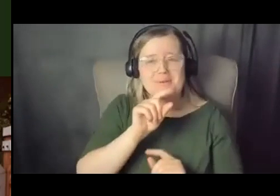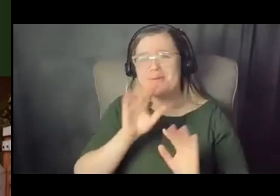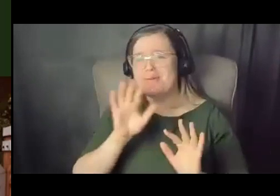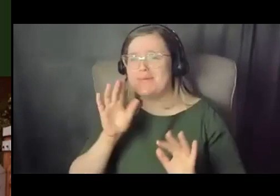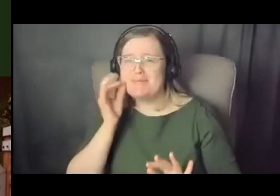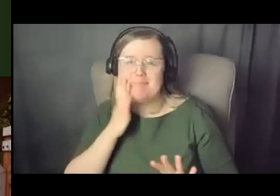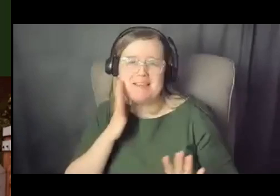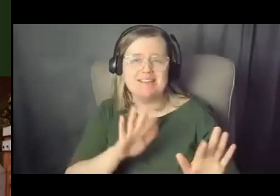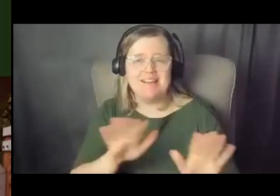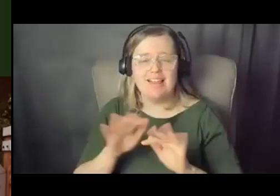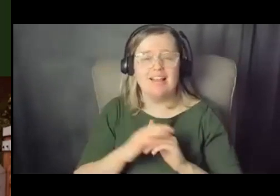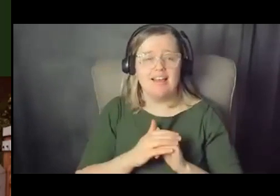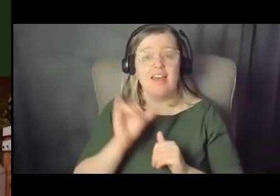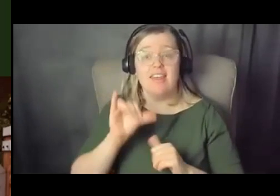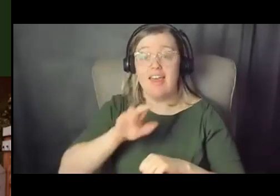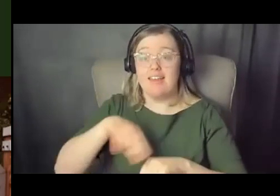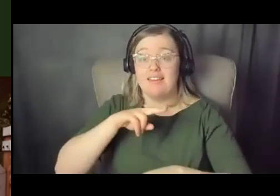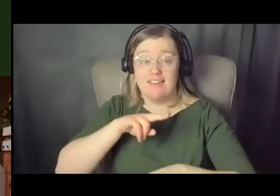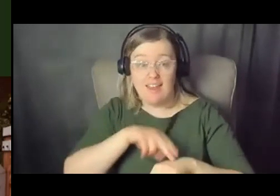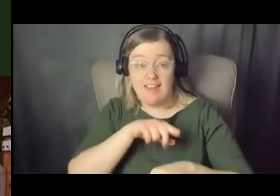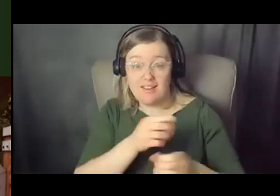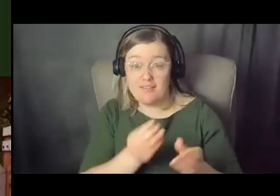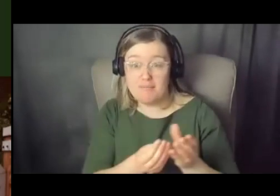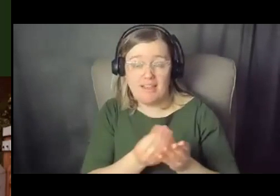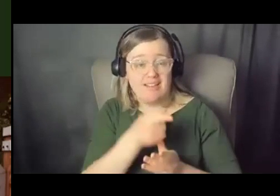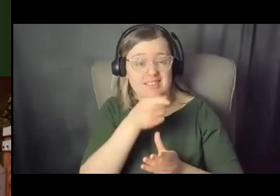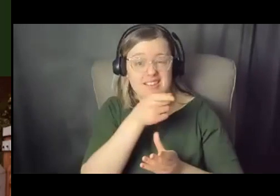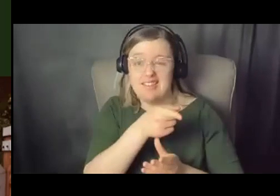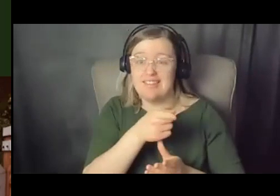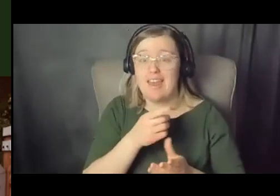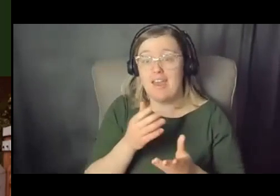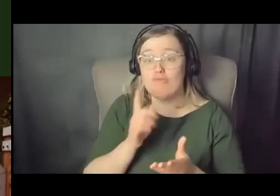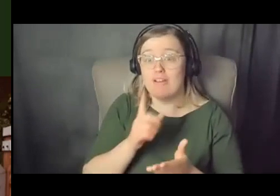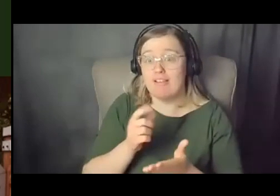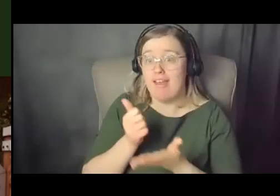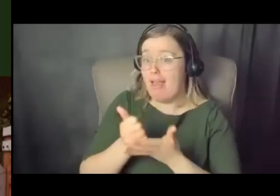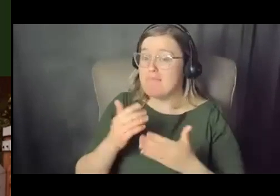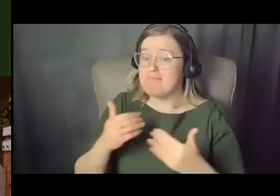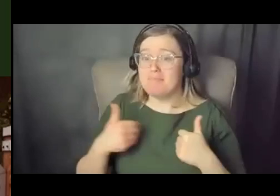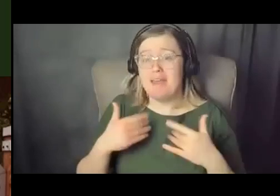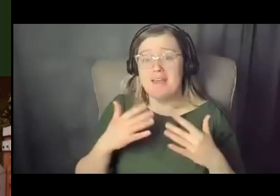Those native plants are hosting a lot of wild life. They can actually be used in people's yards.